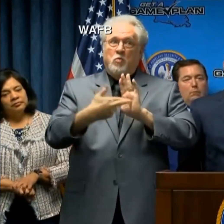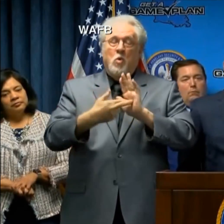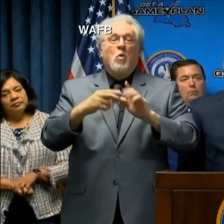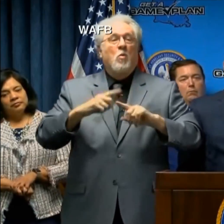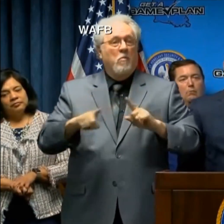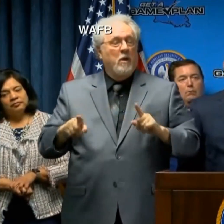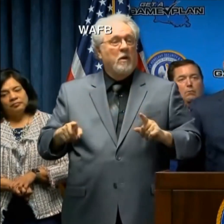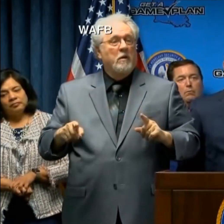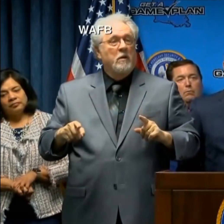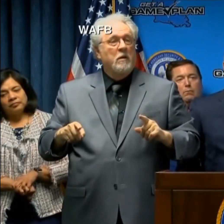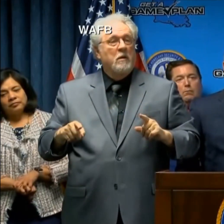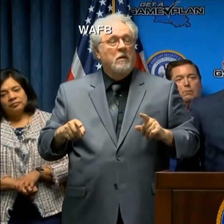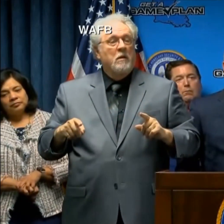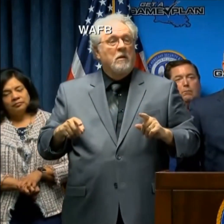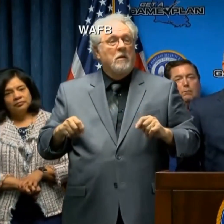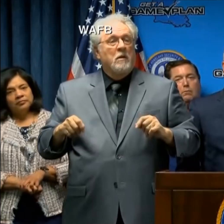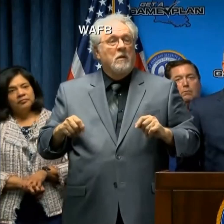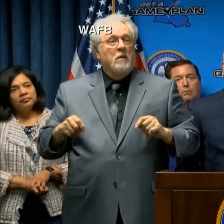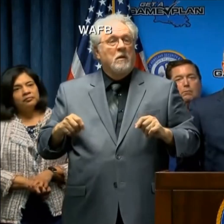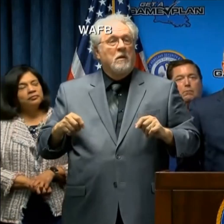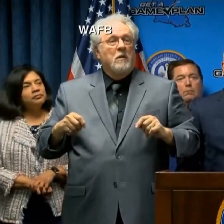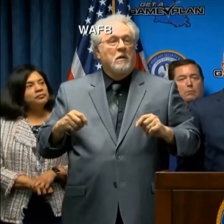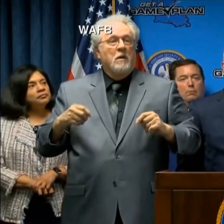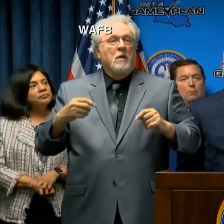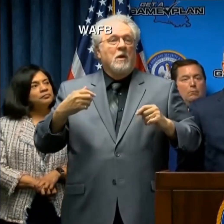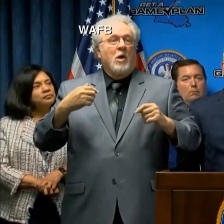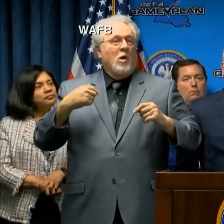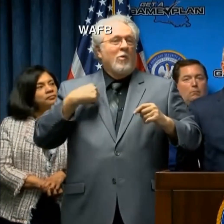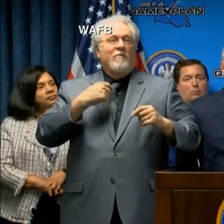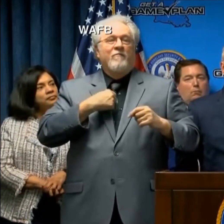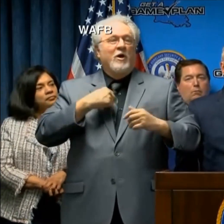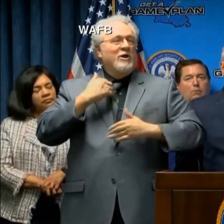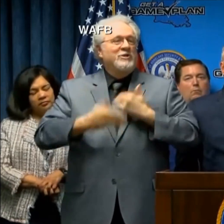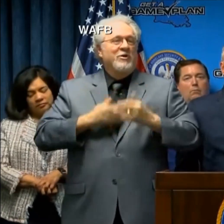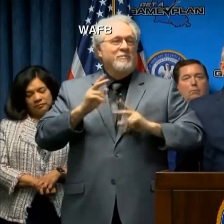also a very generous in rew various people so we have lots of contacts and